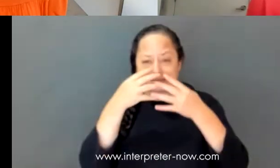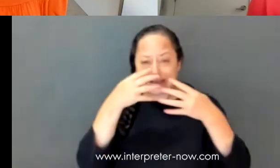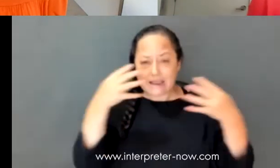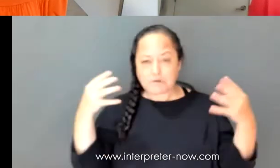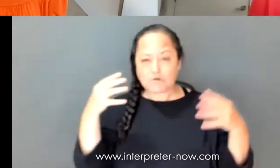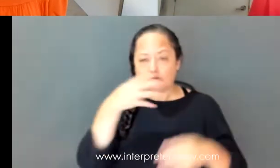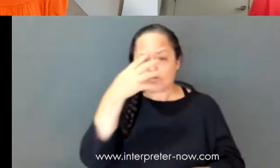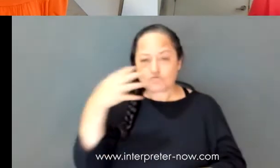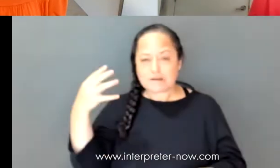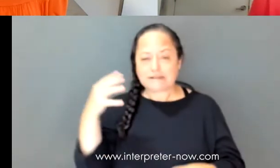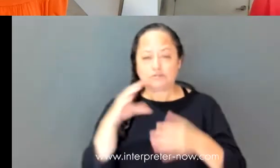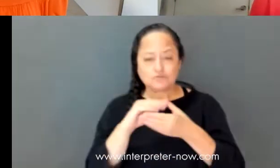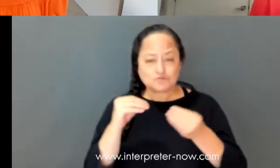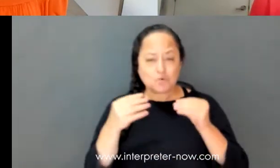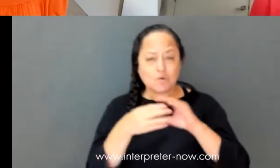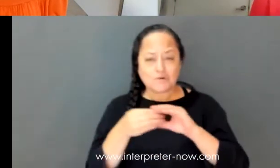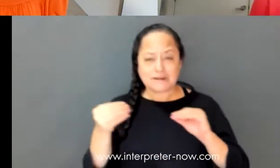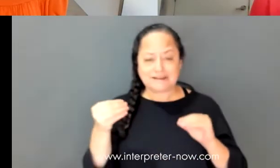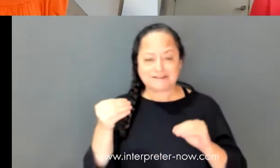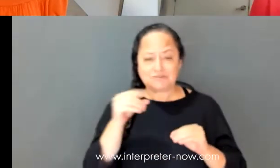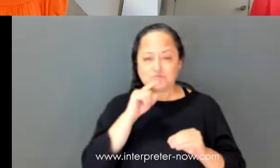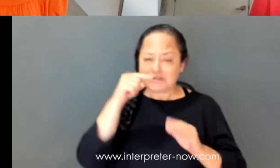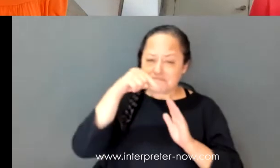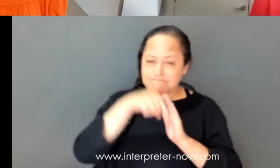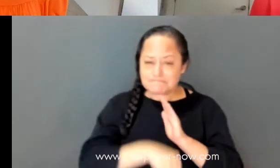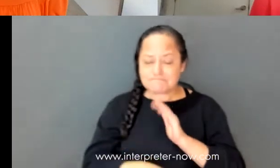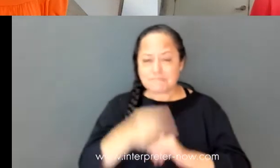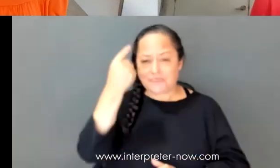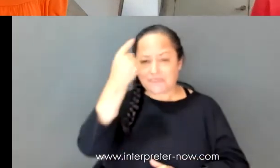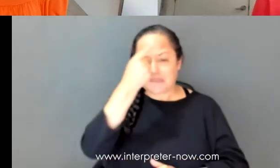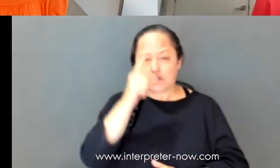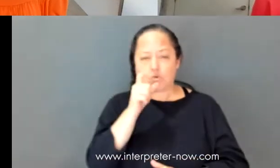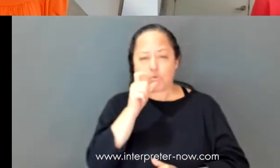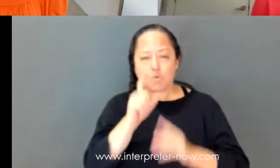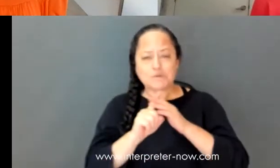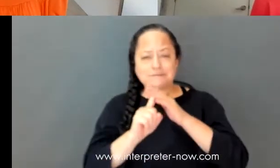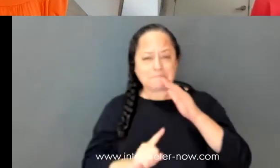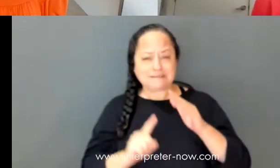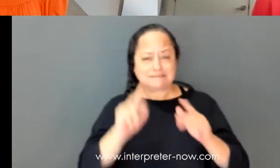etc. Just truly think deeply about who's missing, which perspectives are missing in your life